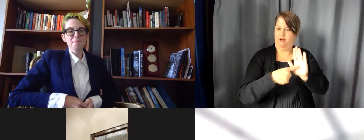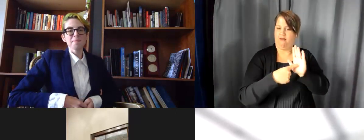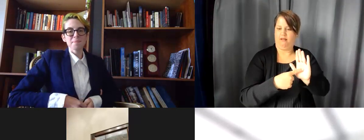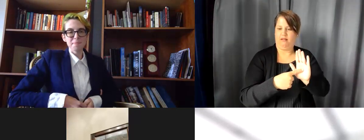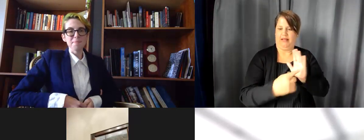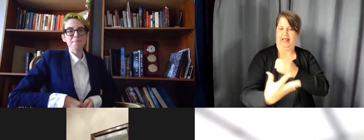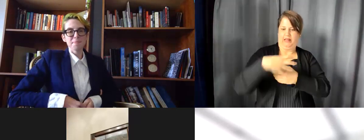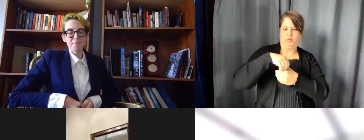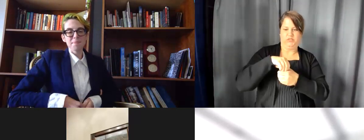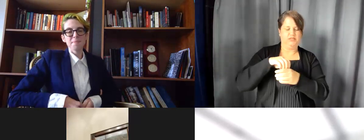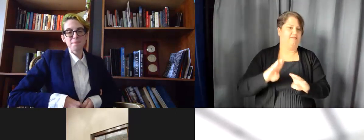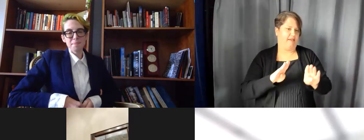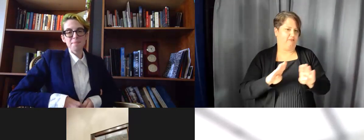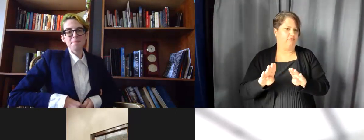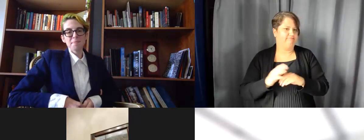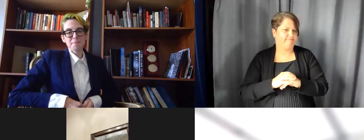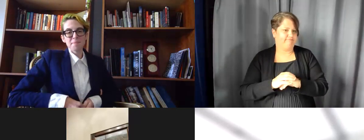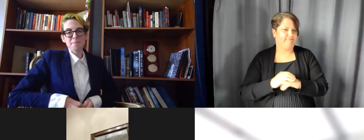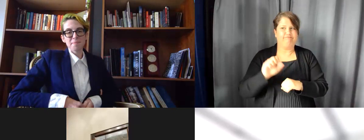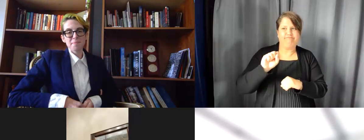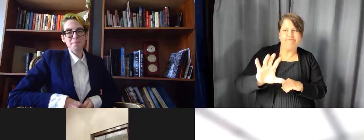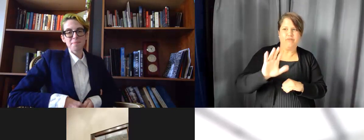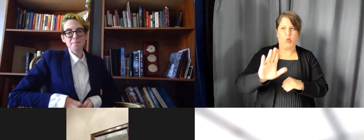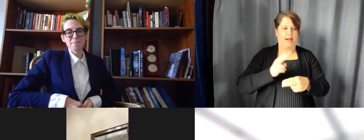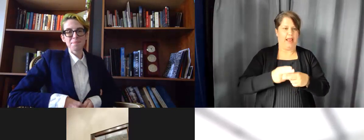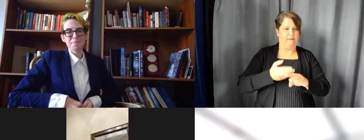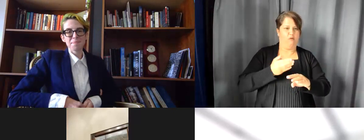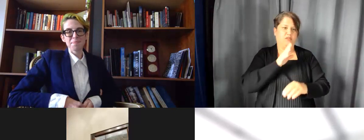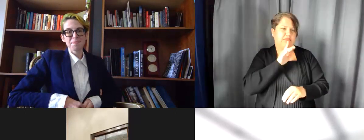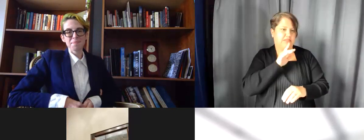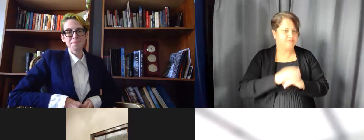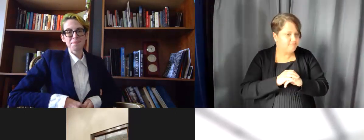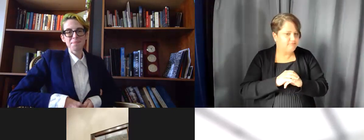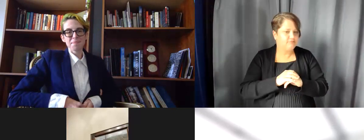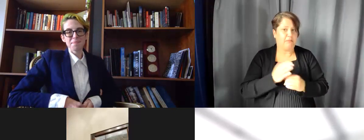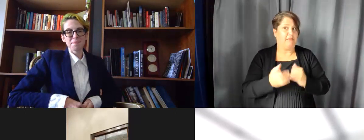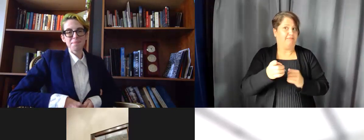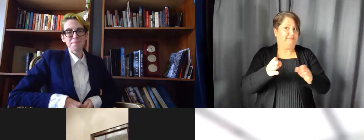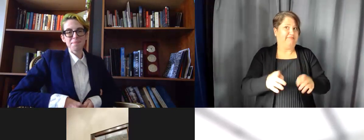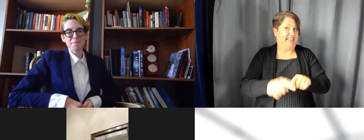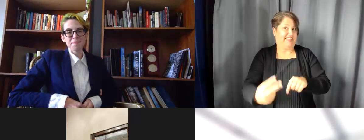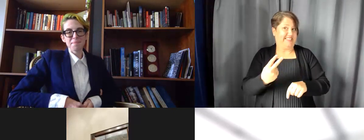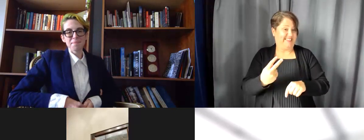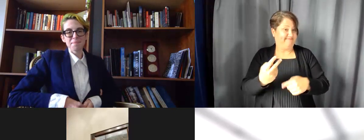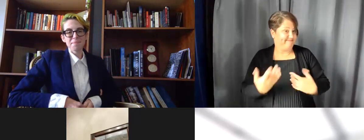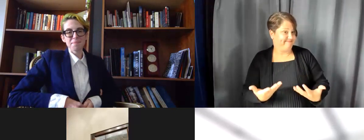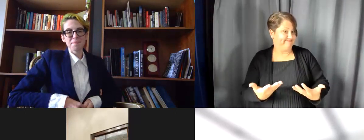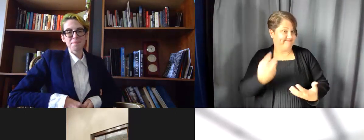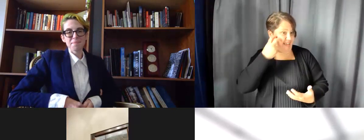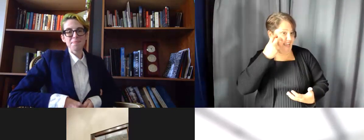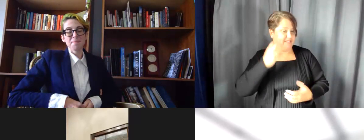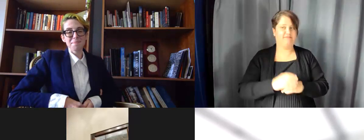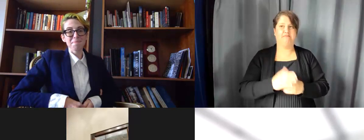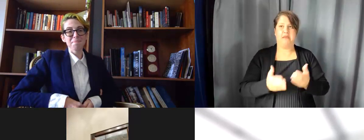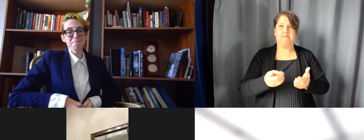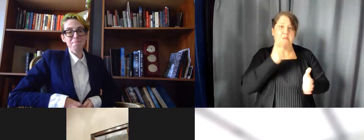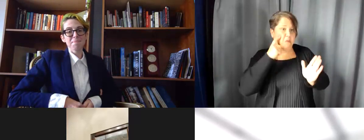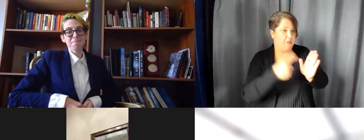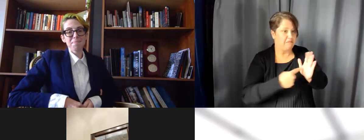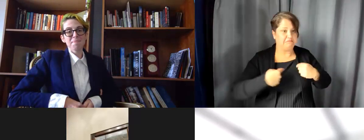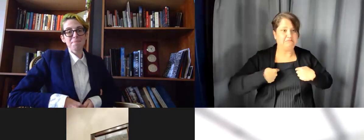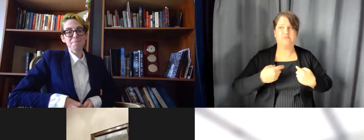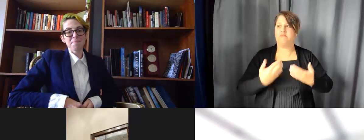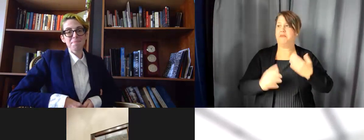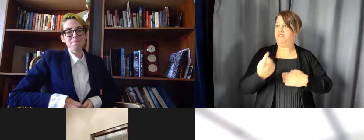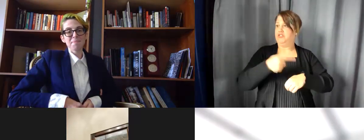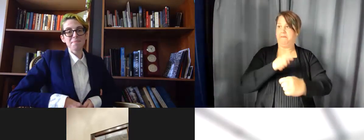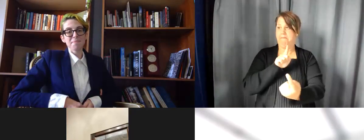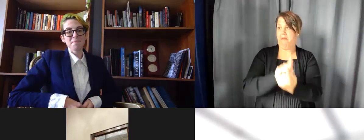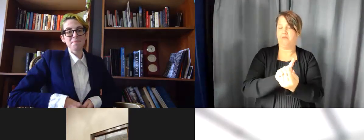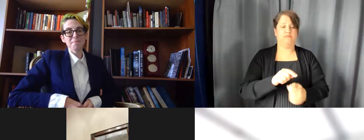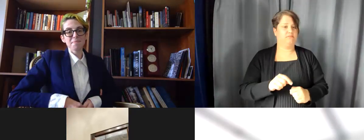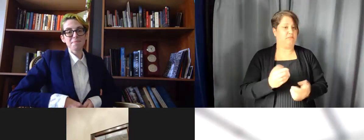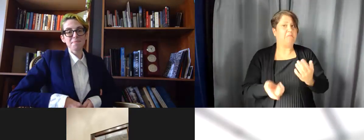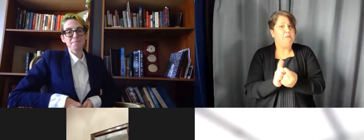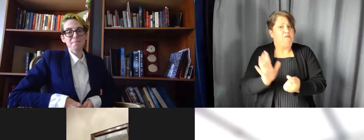Jordan Radford: It's saying who you are when you talk to someone, because maybe they can't see you. Maybe they don't recognize you. Maybe it's the first time you're meeting. Maybe they've met you before, and they don't remember your name like